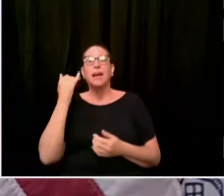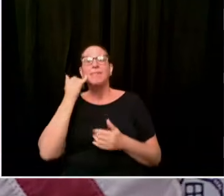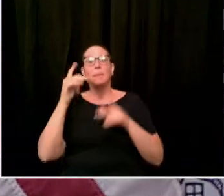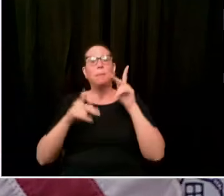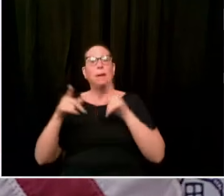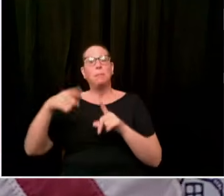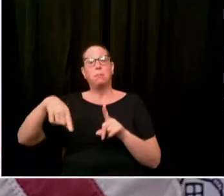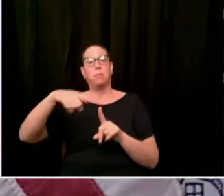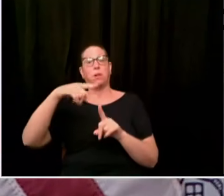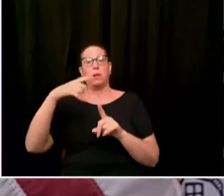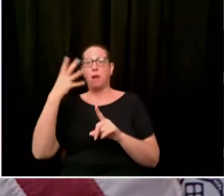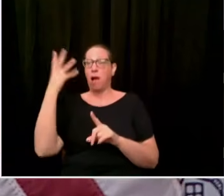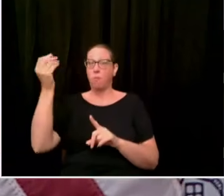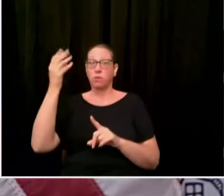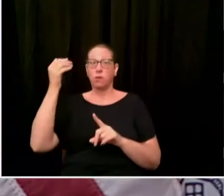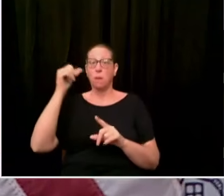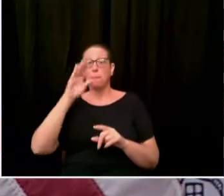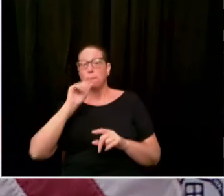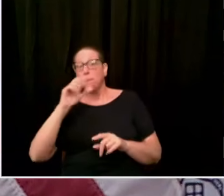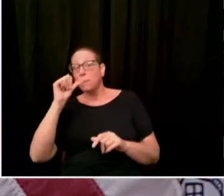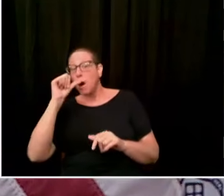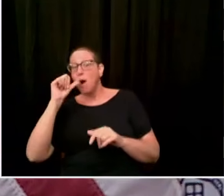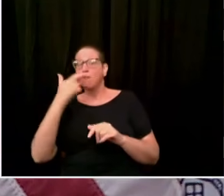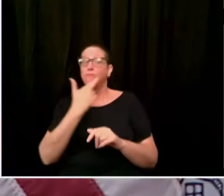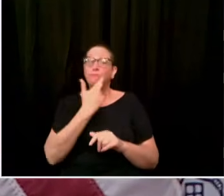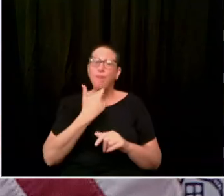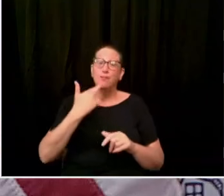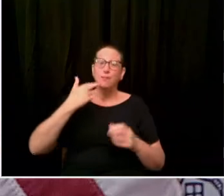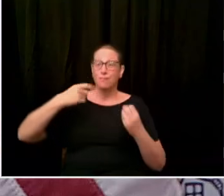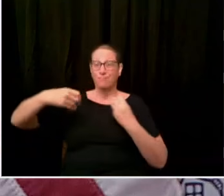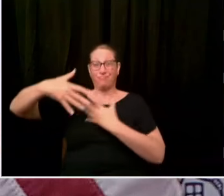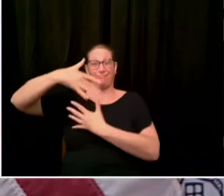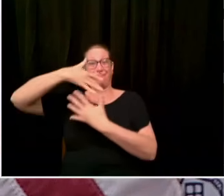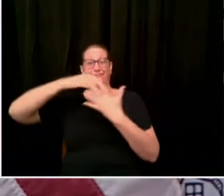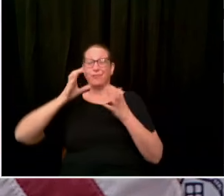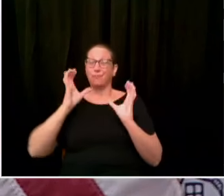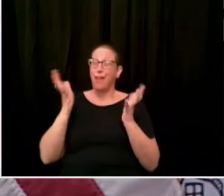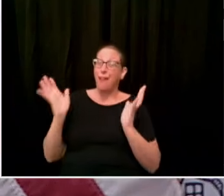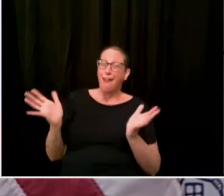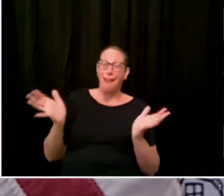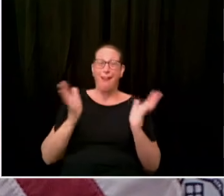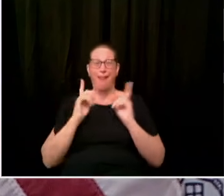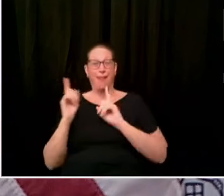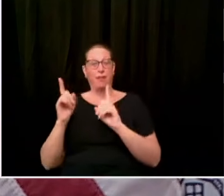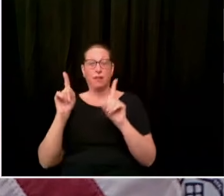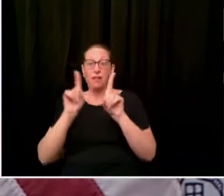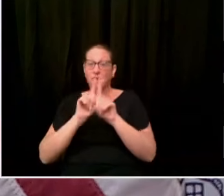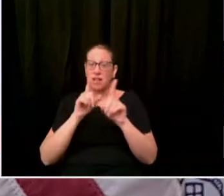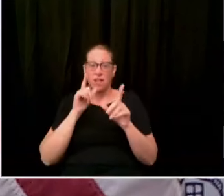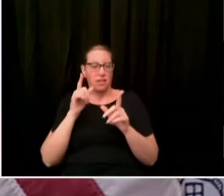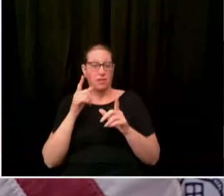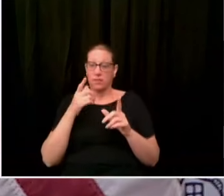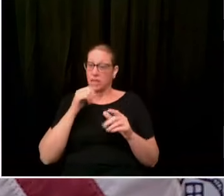IF A BUNCH OF PEOPLE ARE CONGREGATING THAT'S A GATHERING. THE NYPD IS GOING TO FOCUS ITS